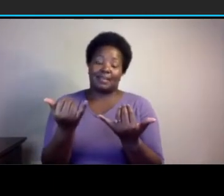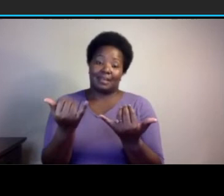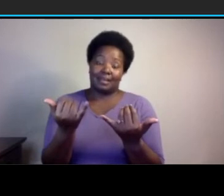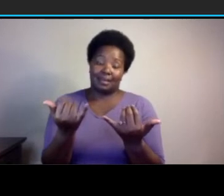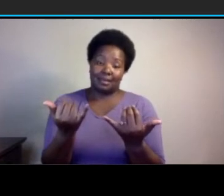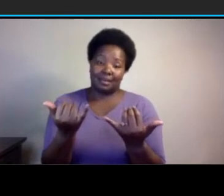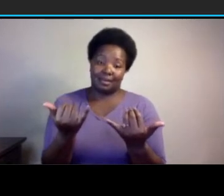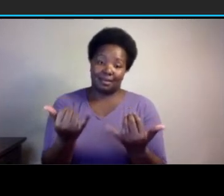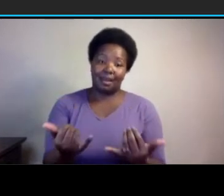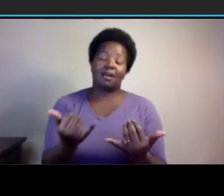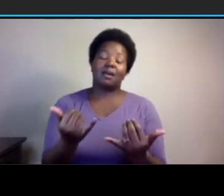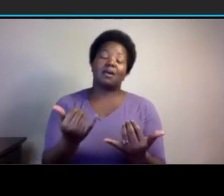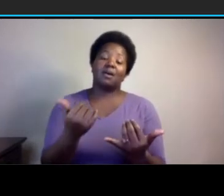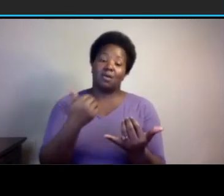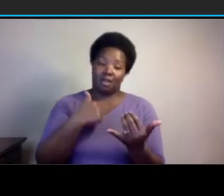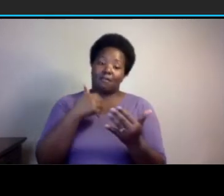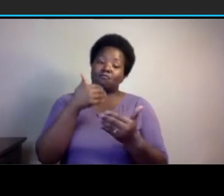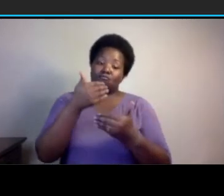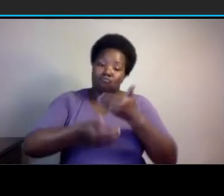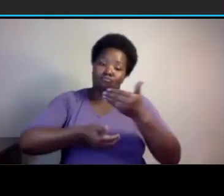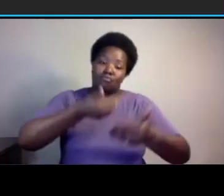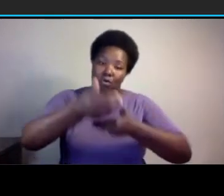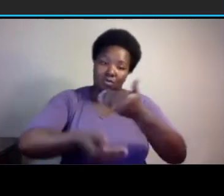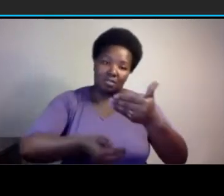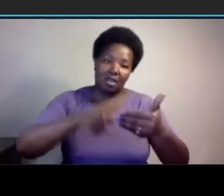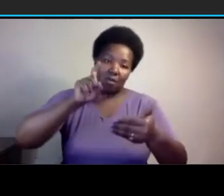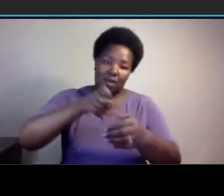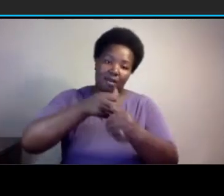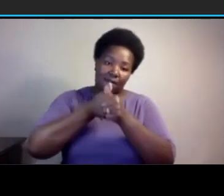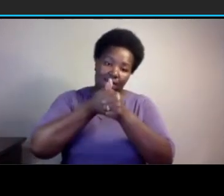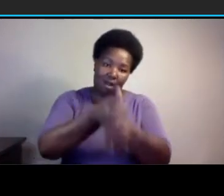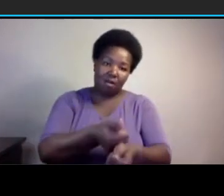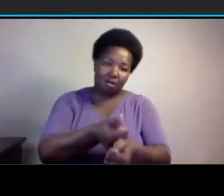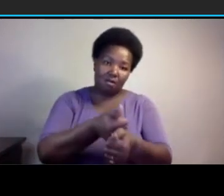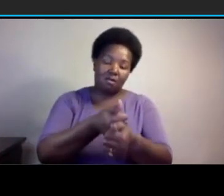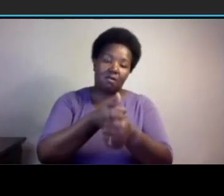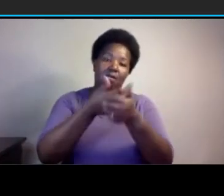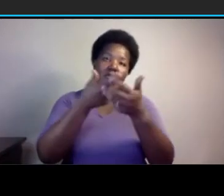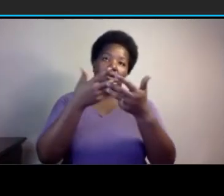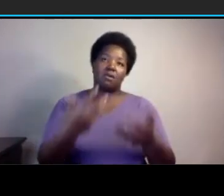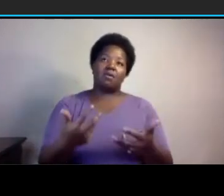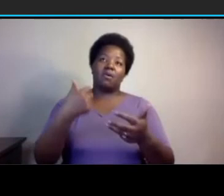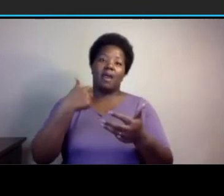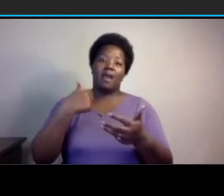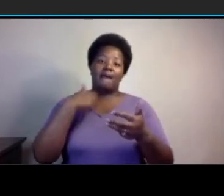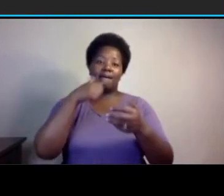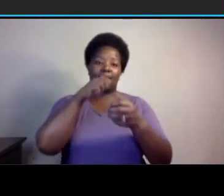process too for demolishing the building there is a certain environmental issues that needs